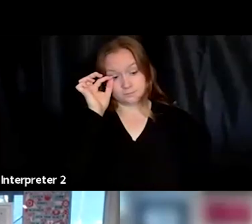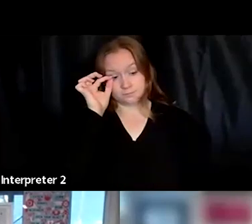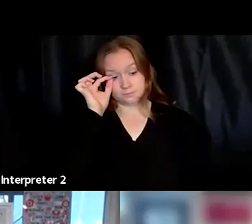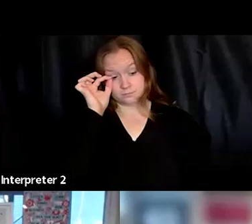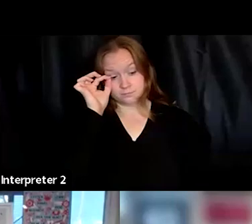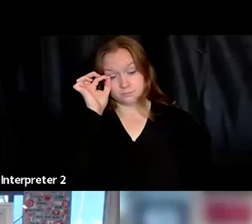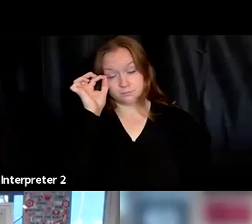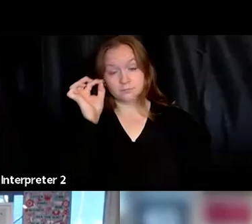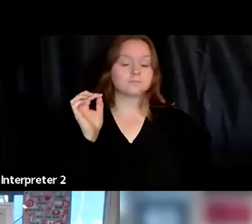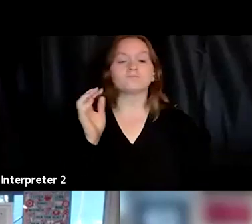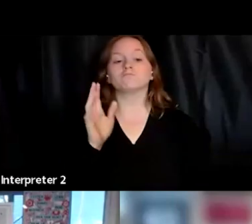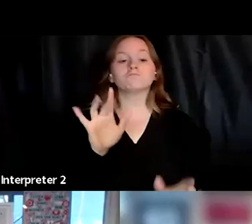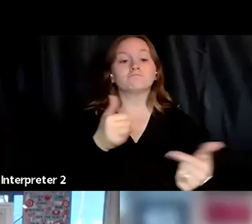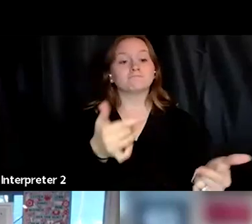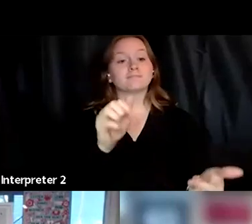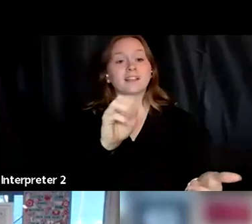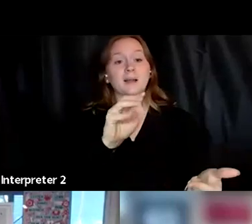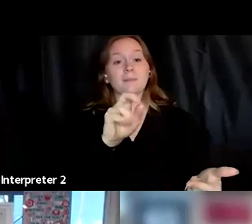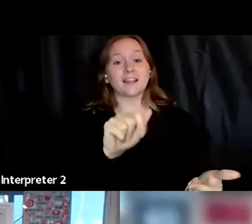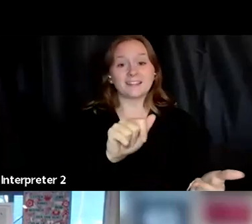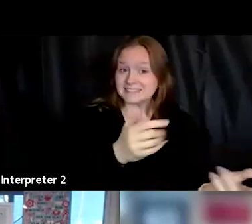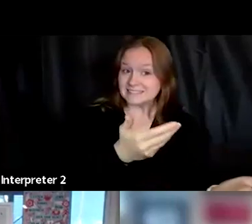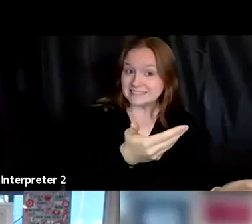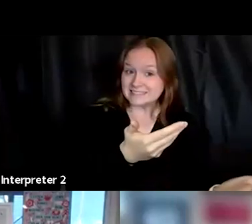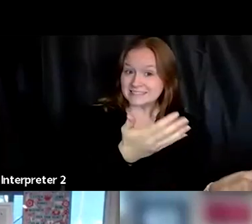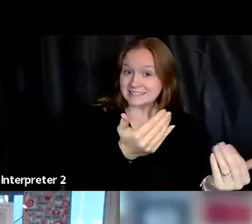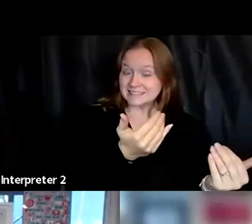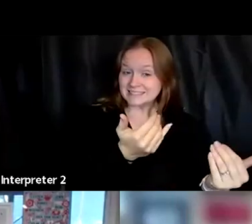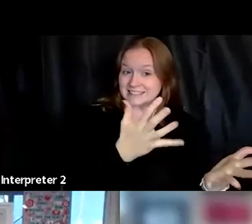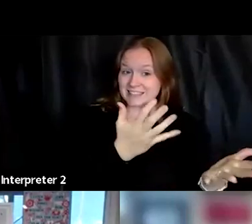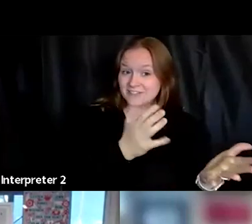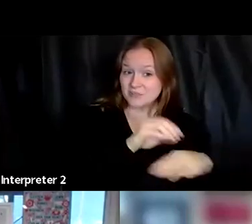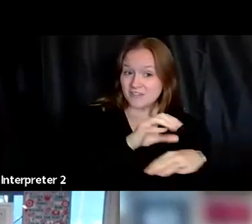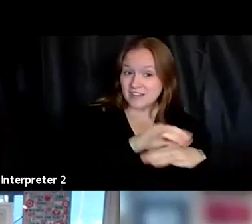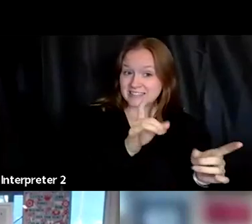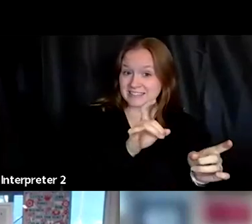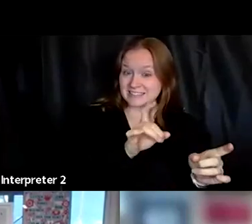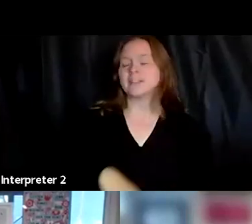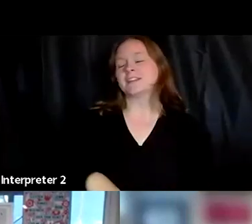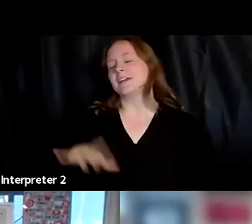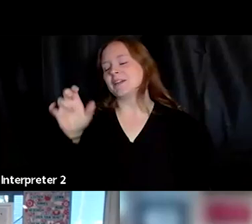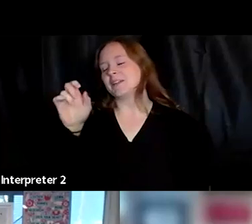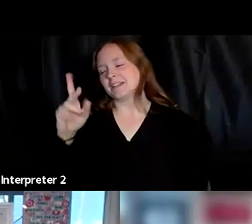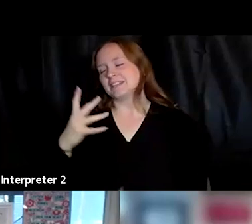How about you Amanda? All right. - How would you like to give advice on? - Yeah. So I'll start by saying